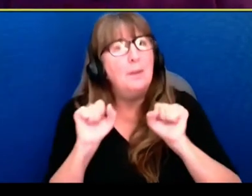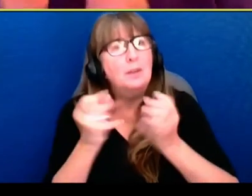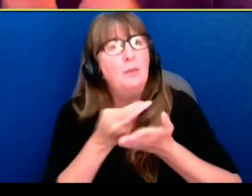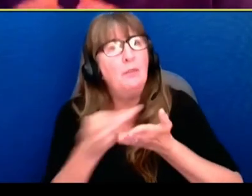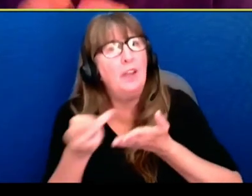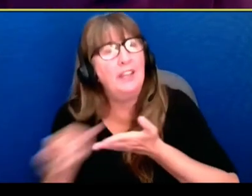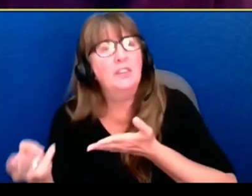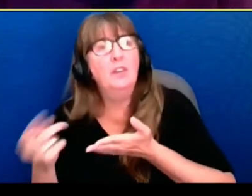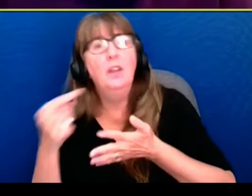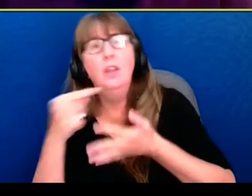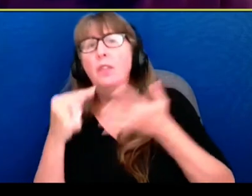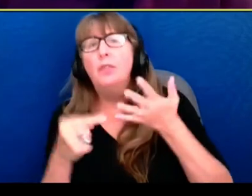Those things are going to be critical.